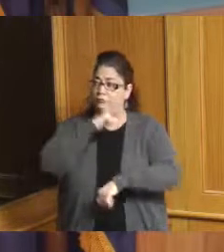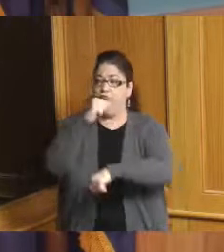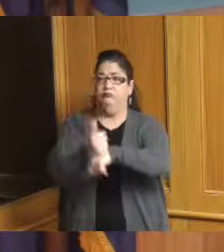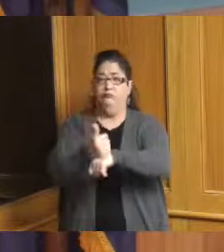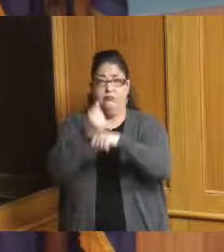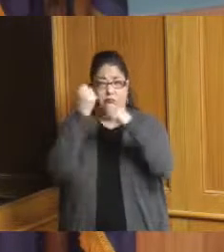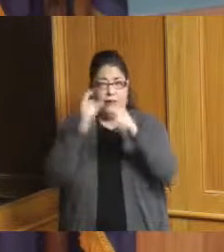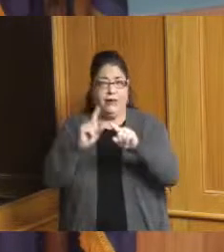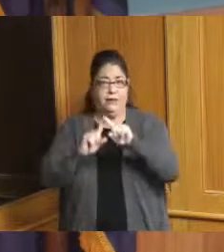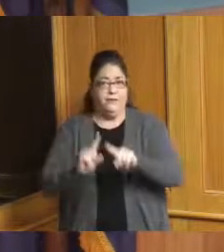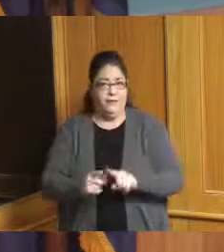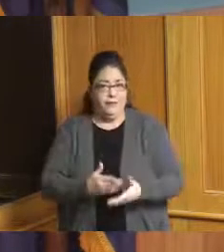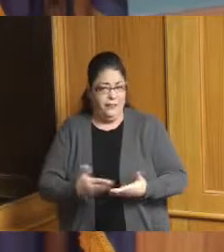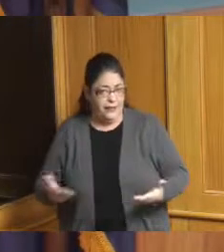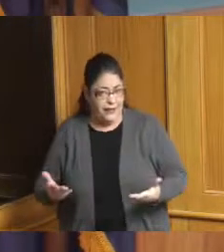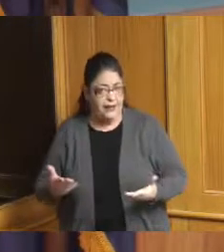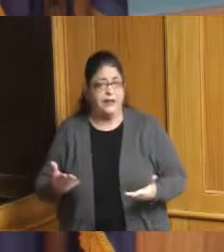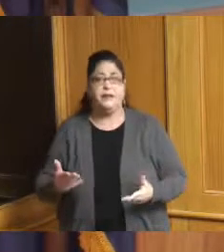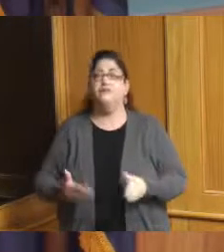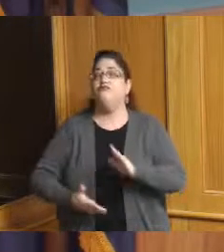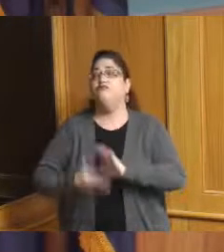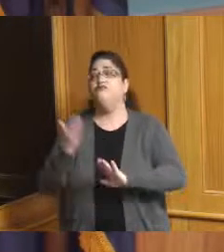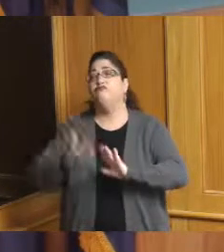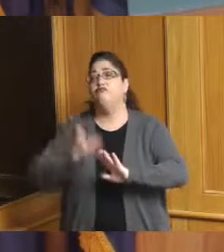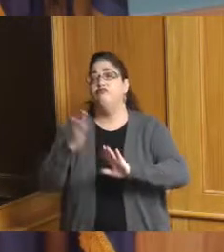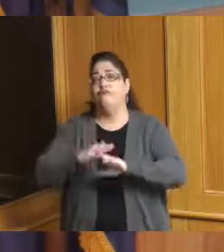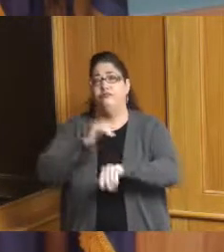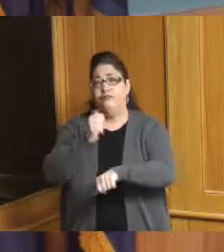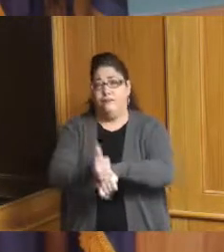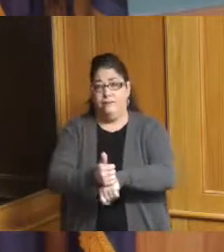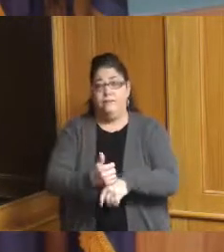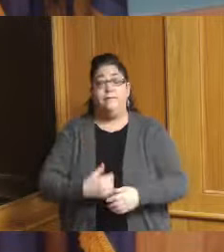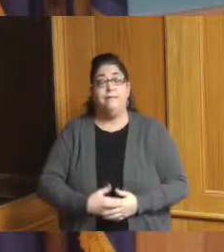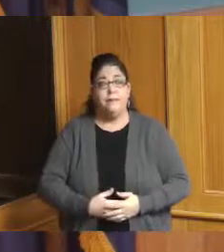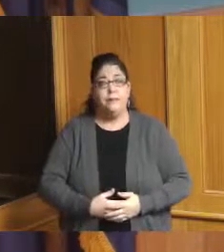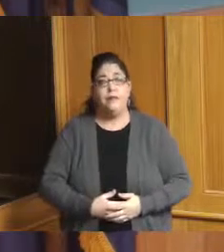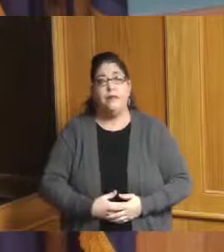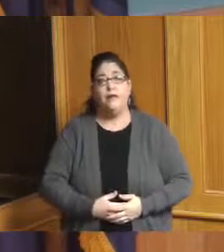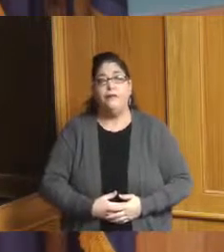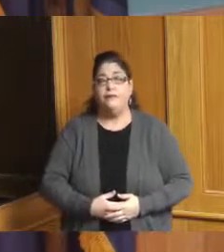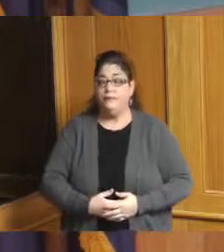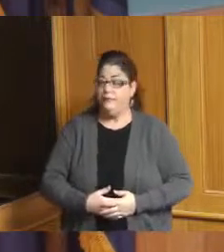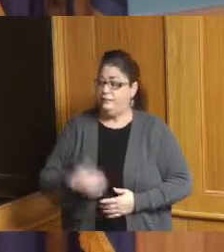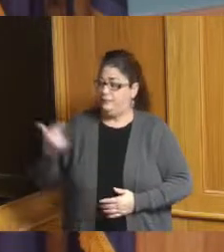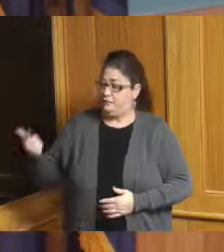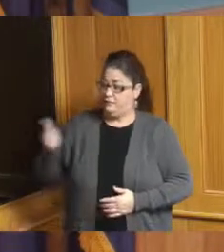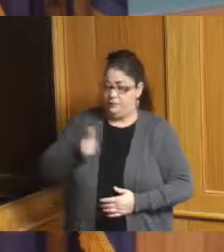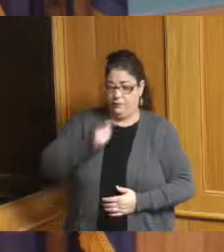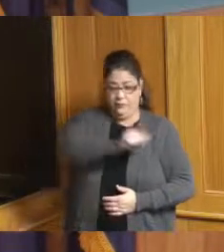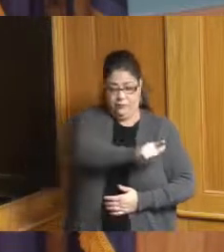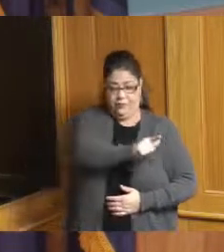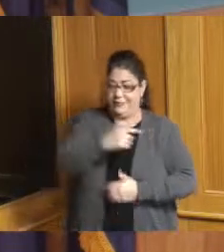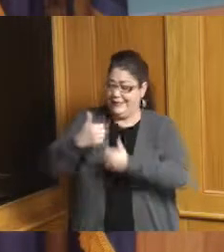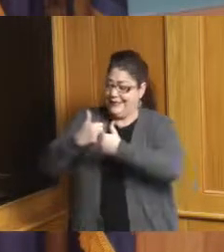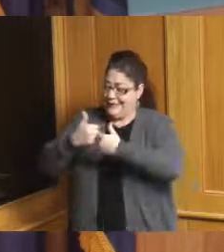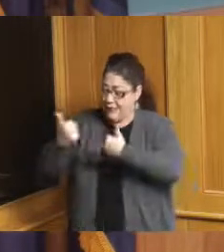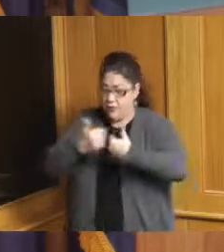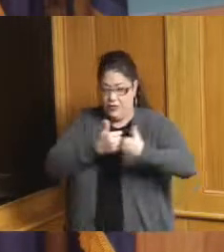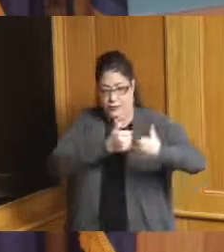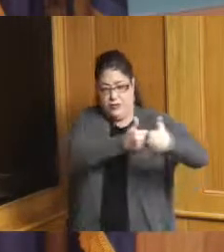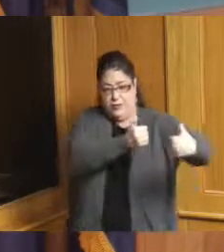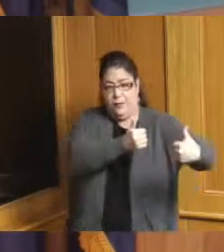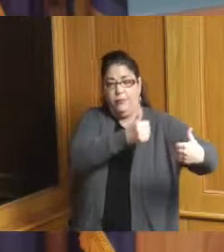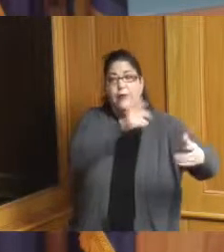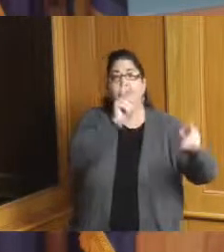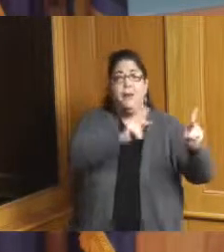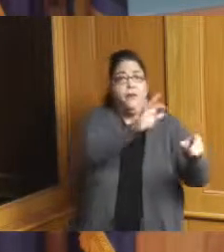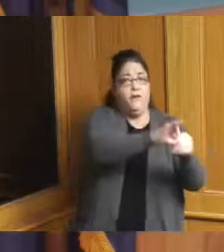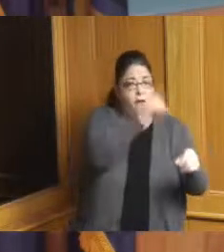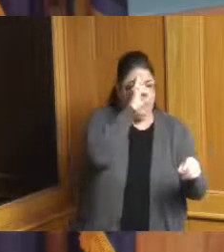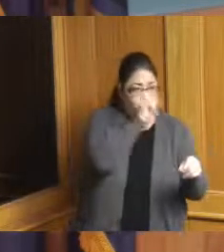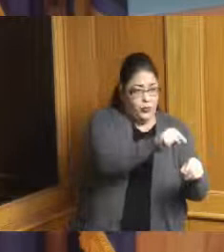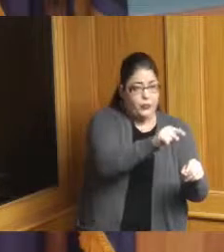also implement as well and each of us are elected individually so we all have equal power